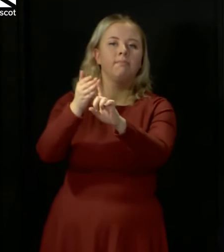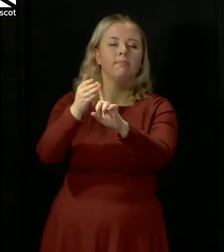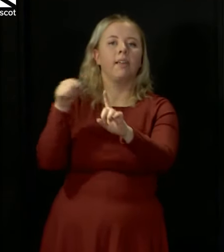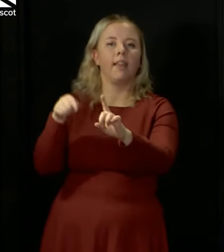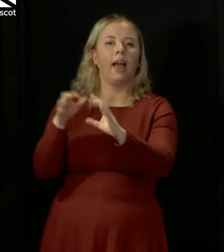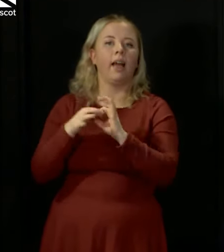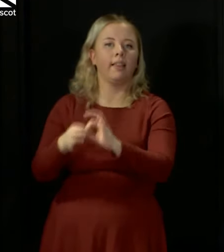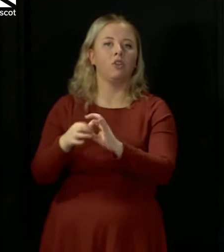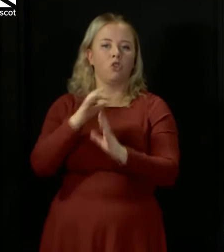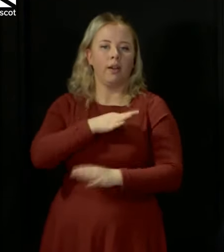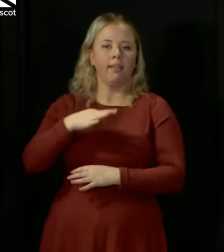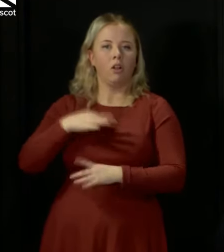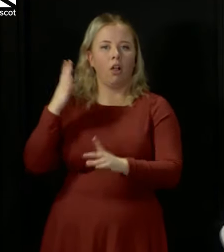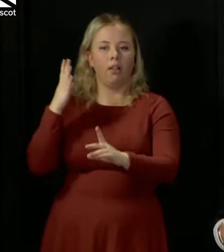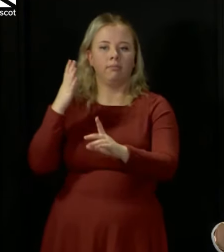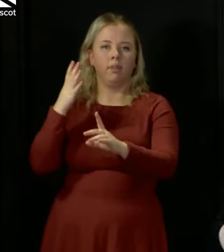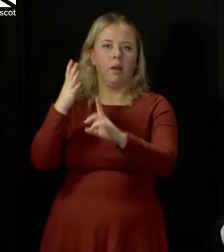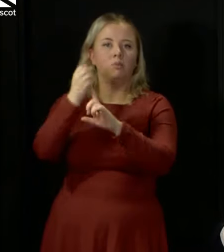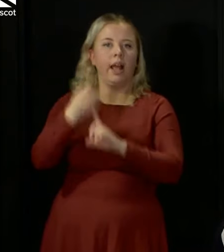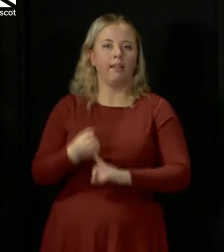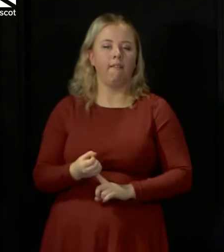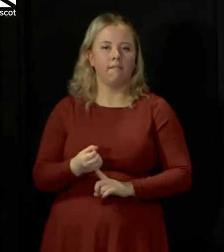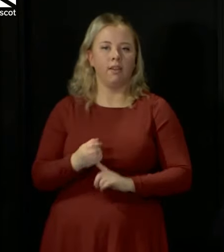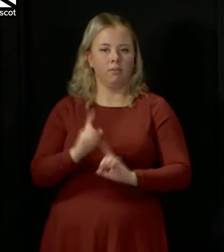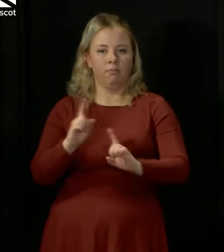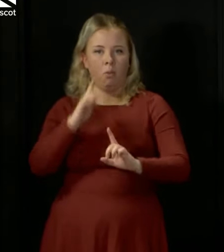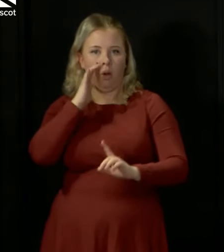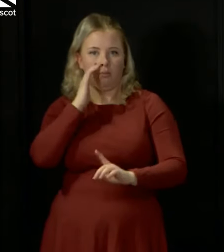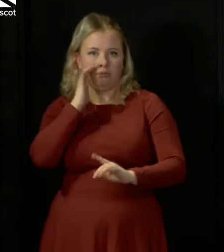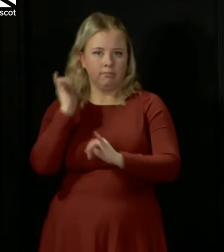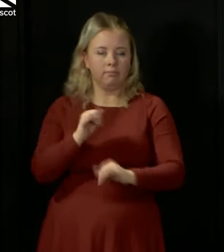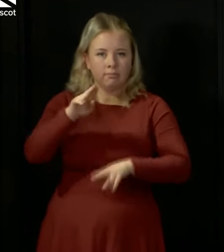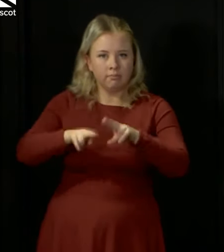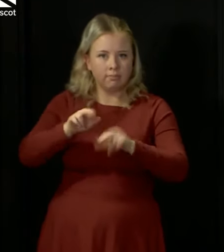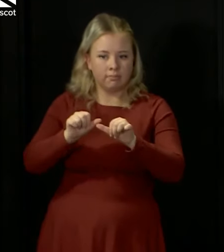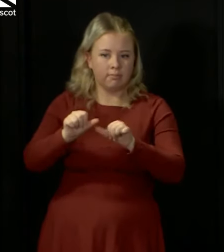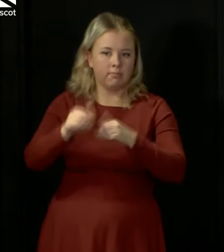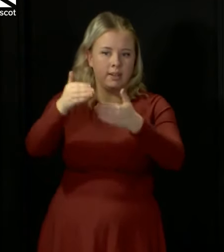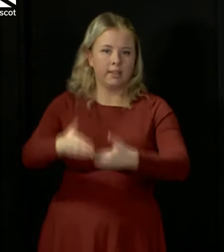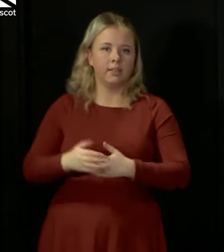the clinical objectives for which we want to use testing as we go into later stages of tackling the virus.